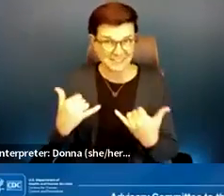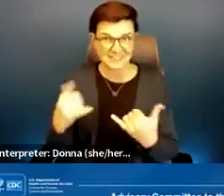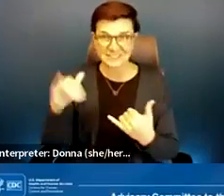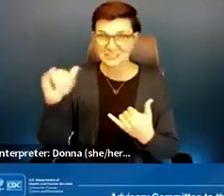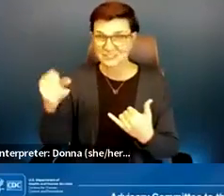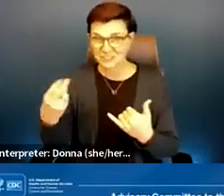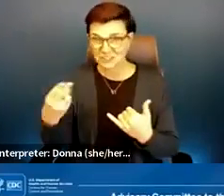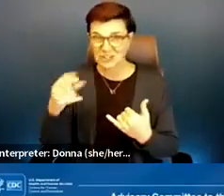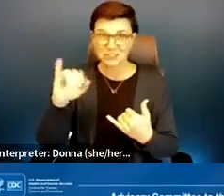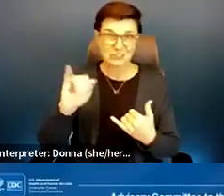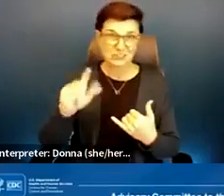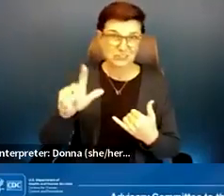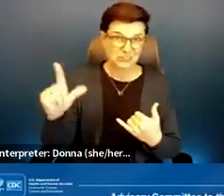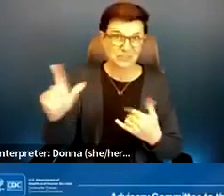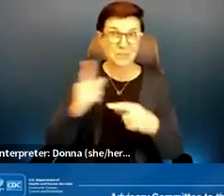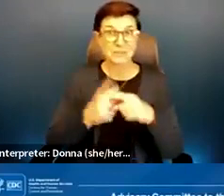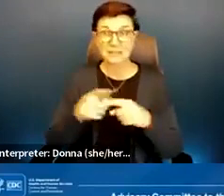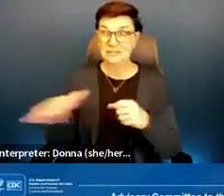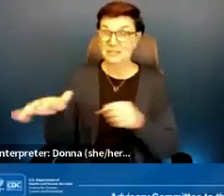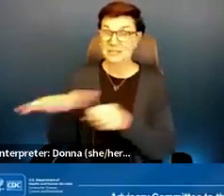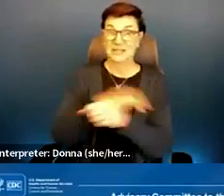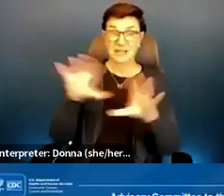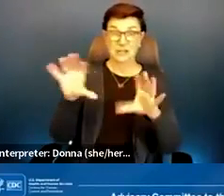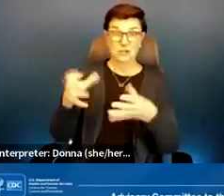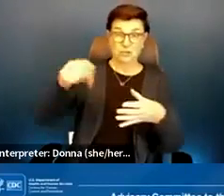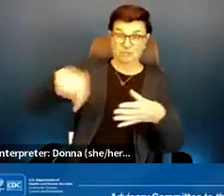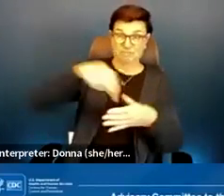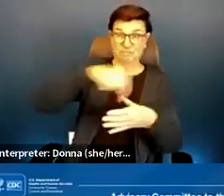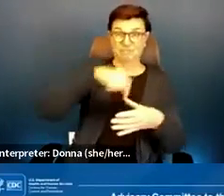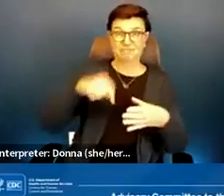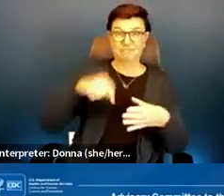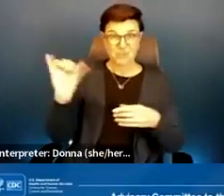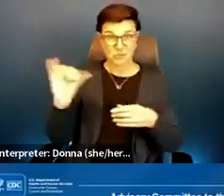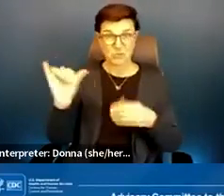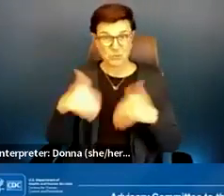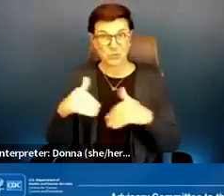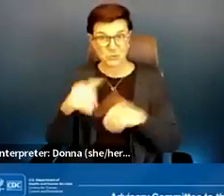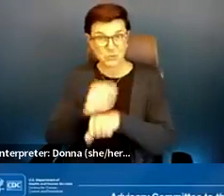but also the entire working group. And without further ado, Josh and Jill, you have the floor.